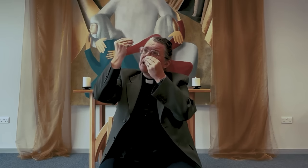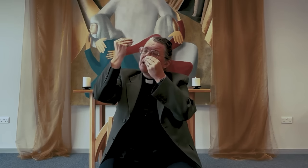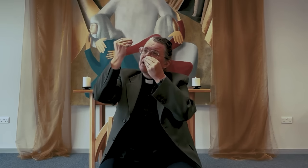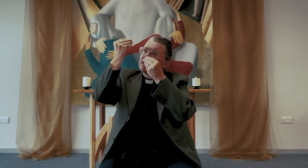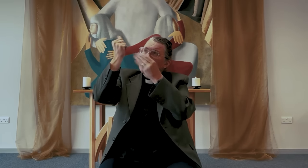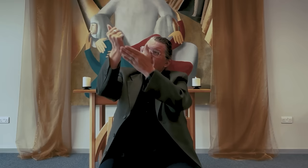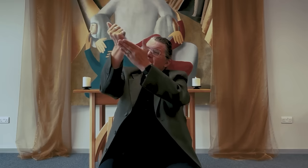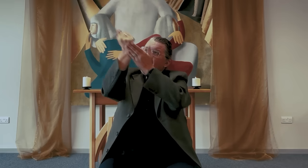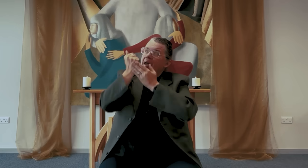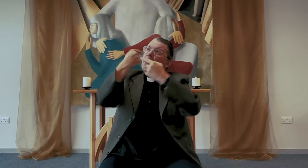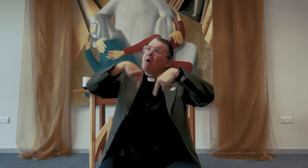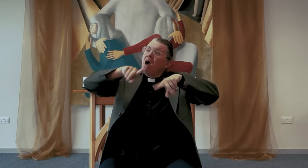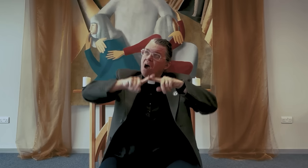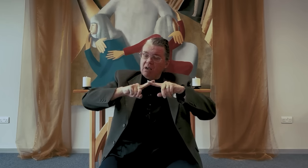help us to hear them,